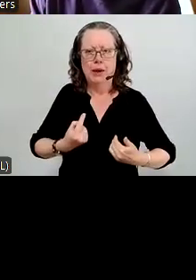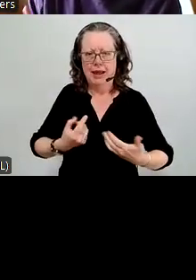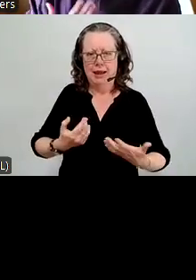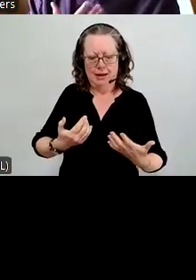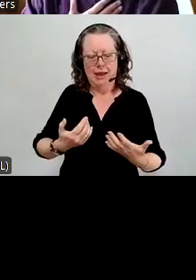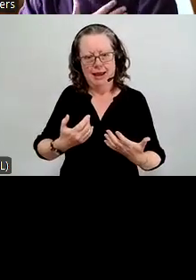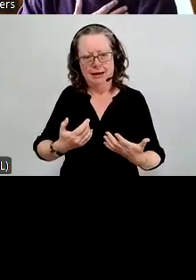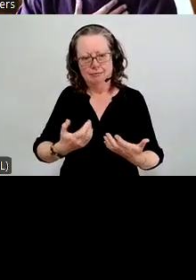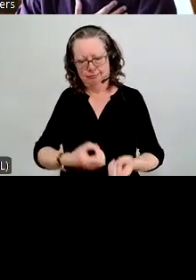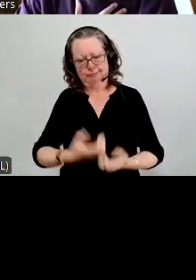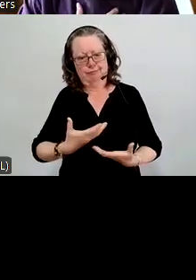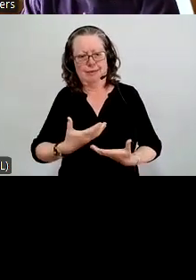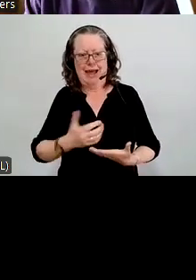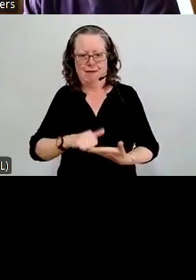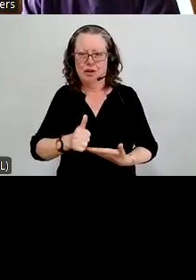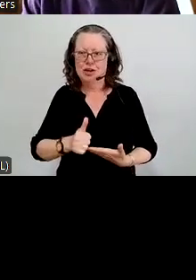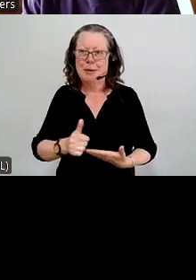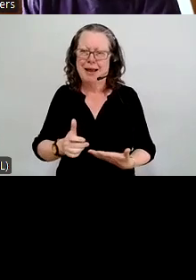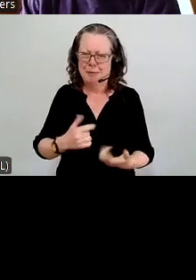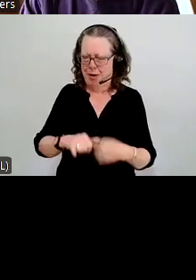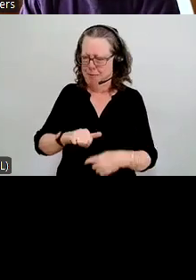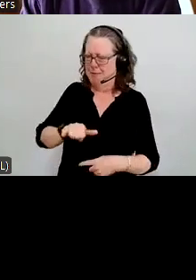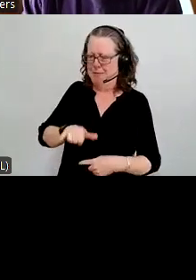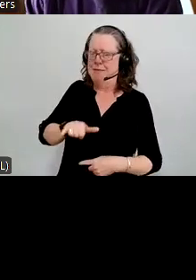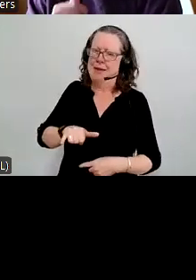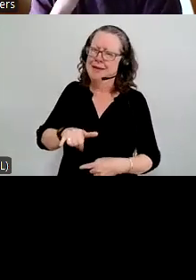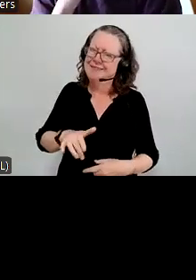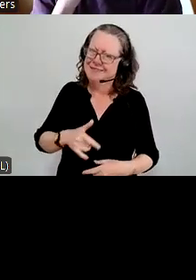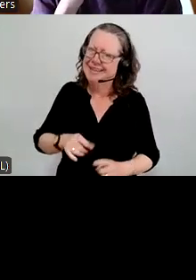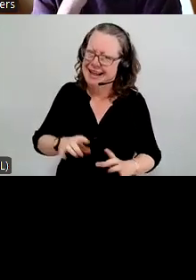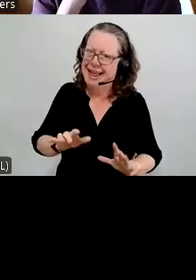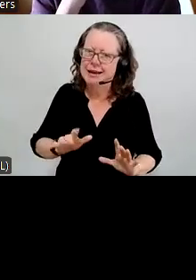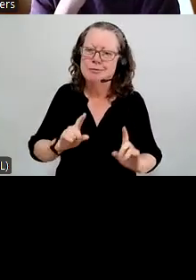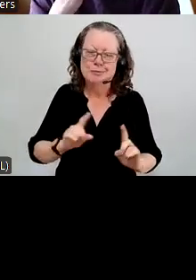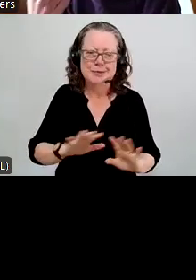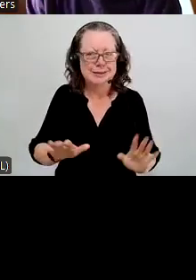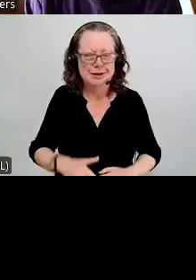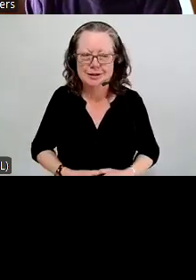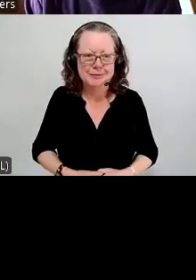It feels like the phone is listening. There is something else around probabilistic matching.